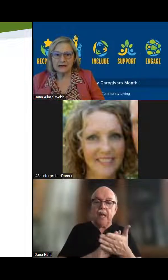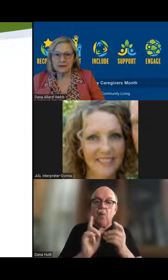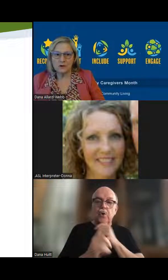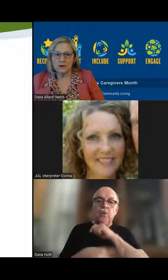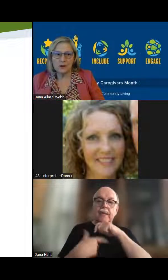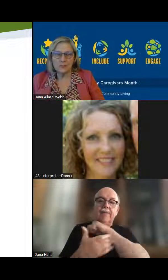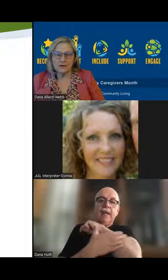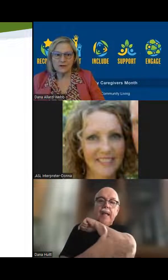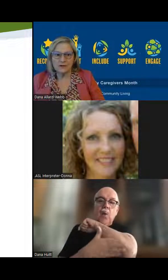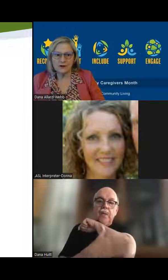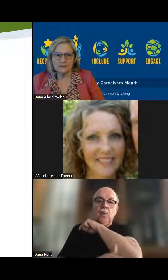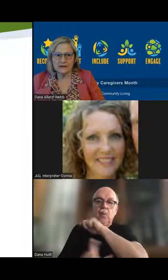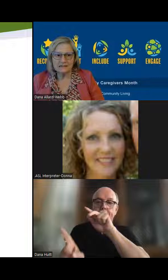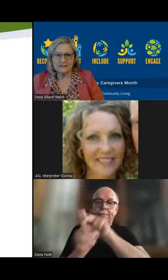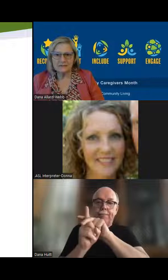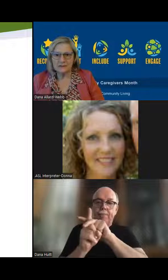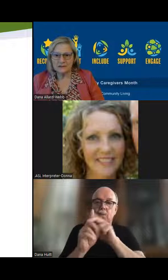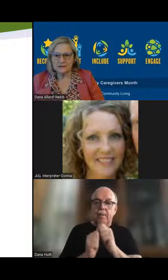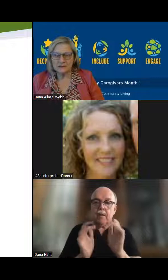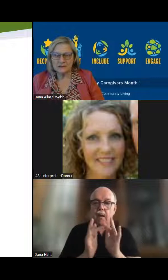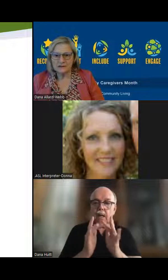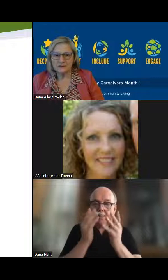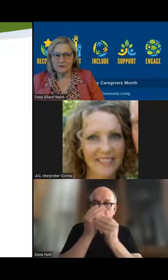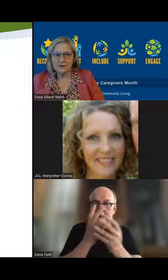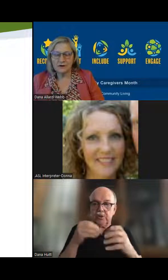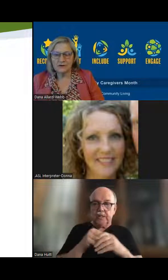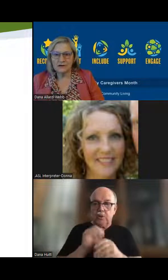different trainings available there. They have specialty mental health and